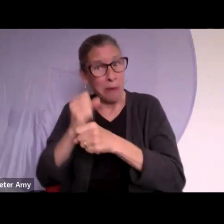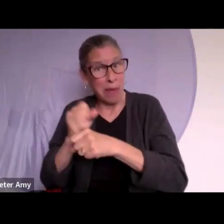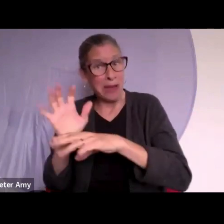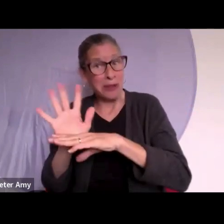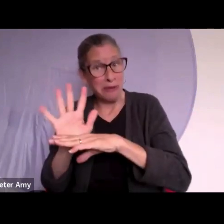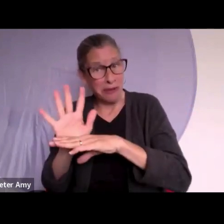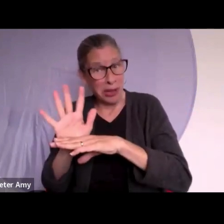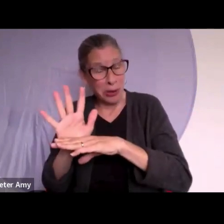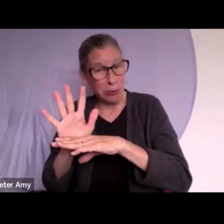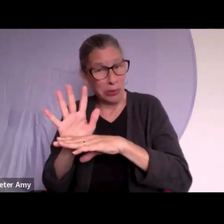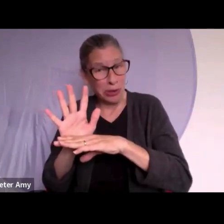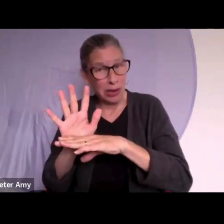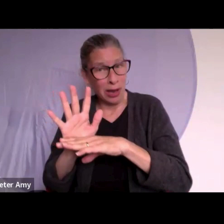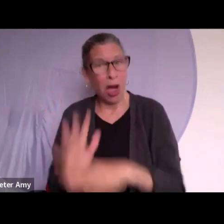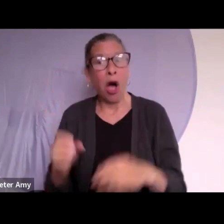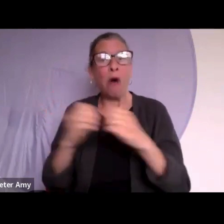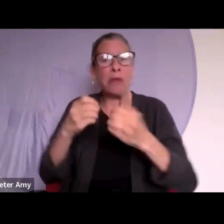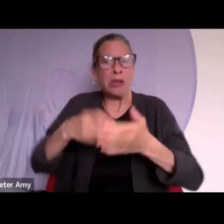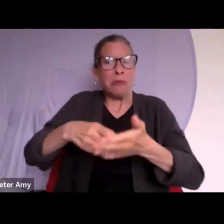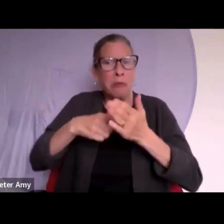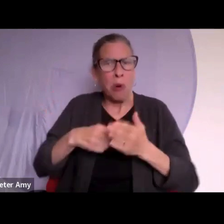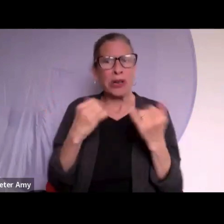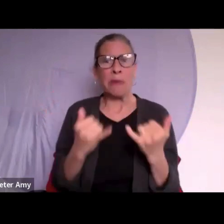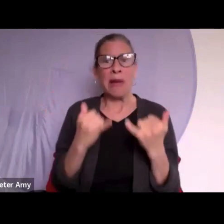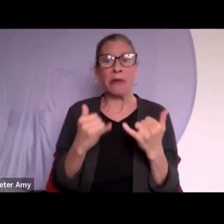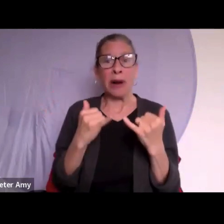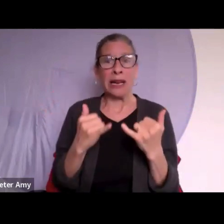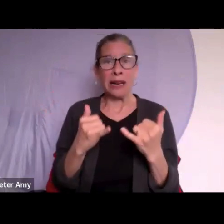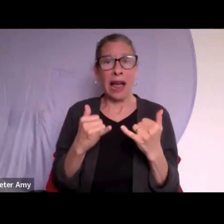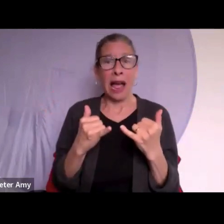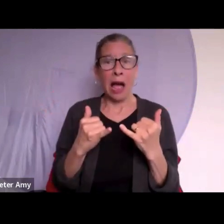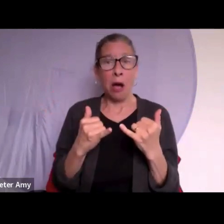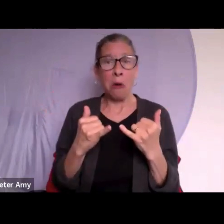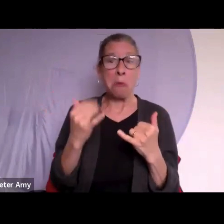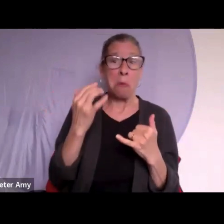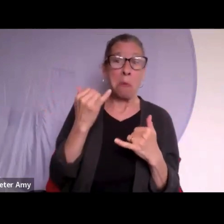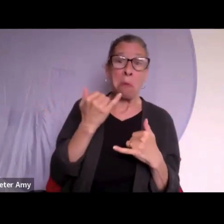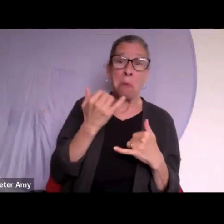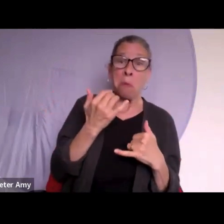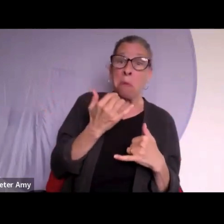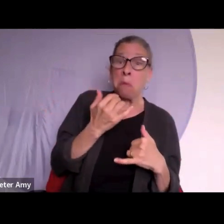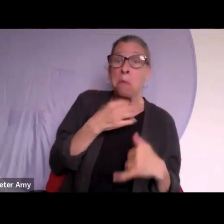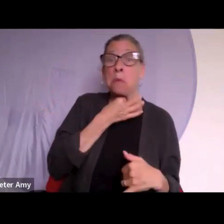there's more demand than ever for those of you who are looking to enter that career are considering it, more demand than